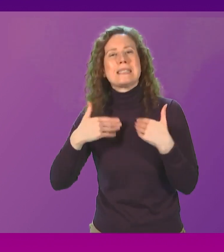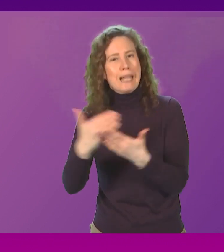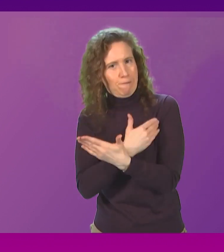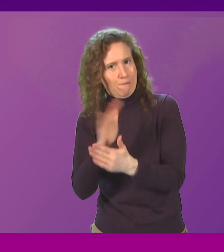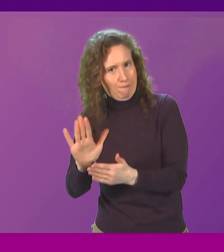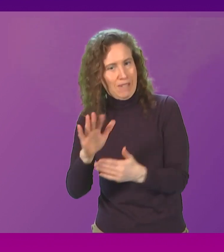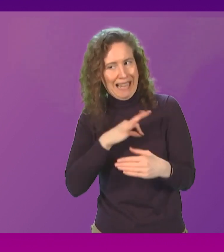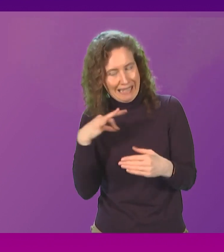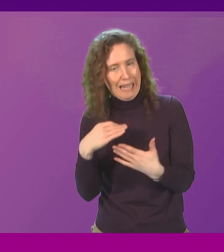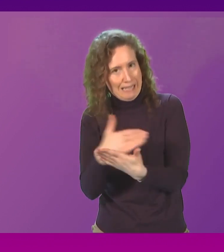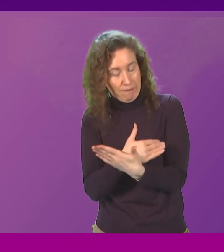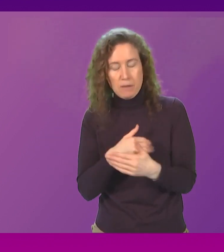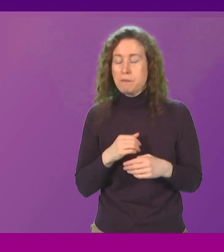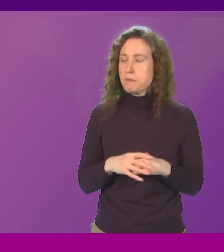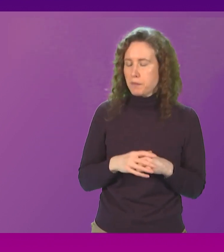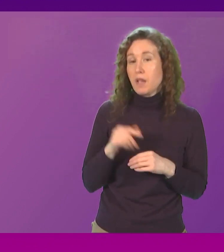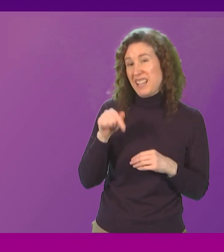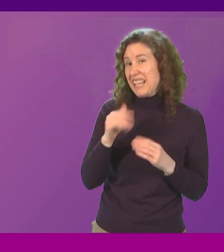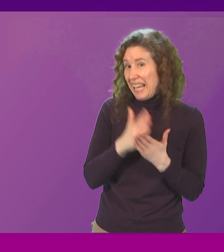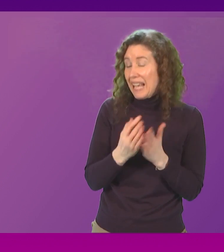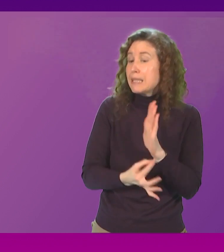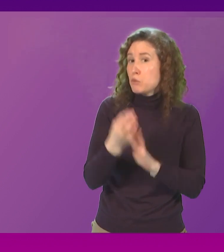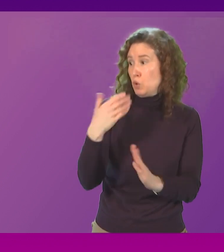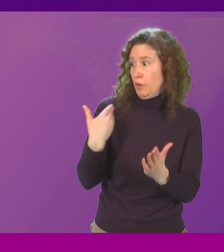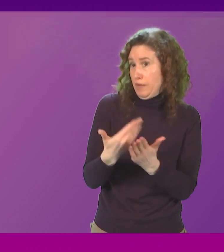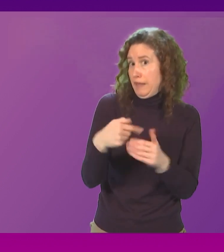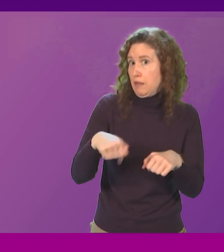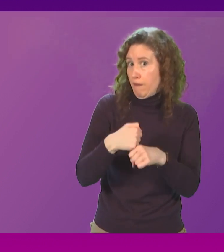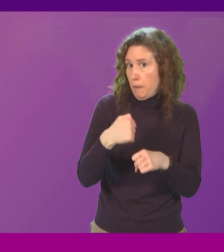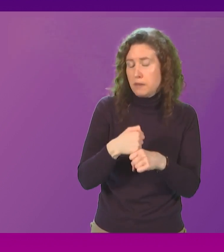Delayed discharge figures have improved substantially under this Government, and it is welcome that